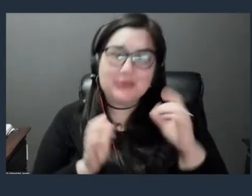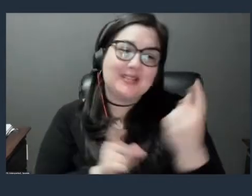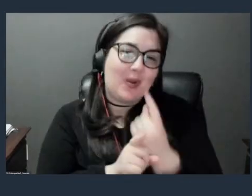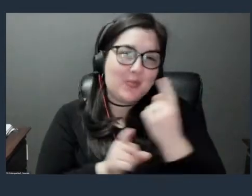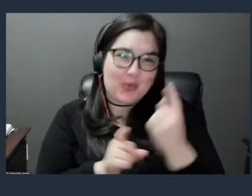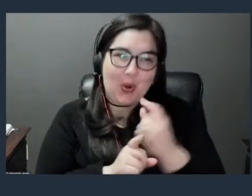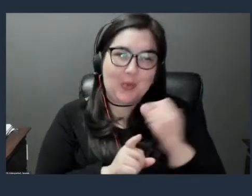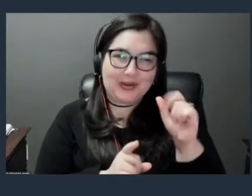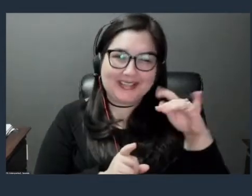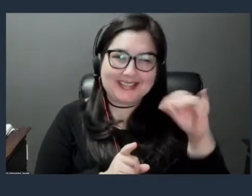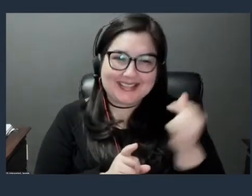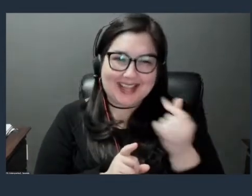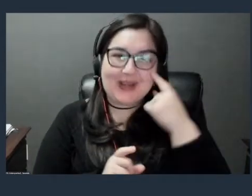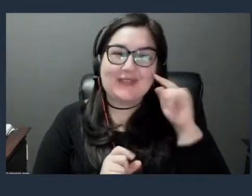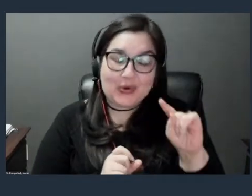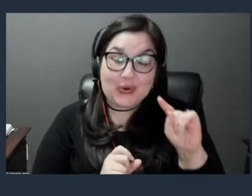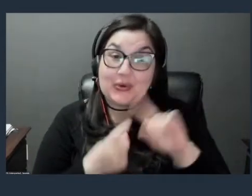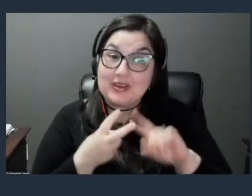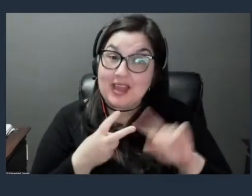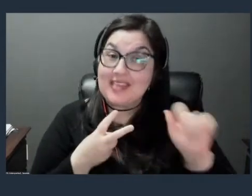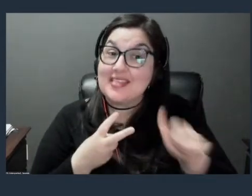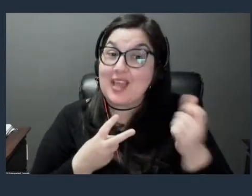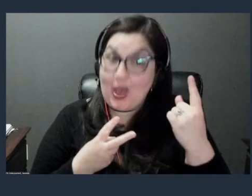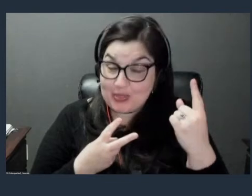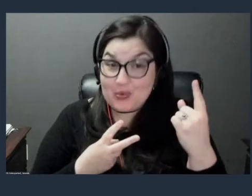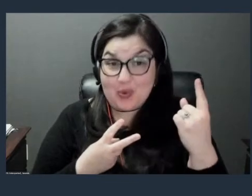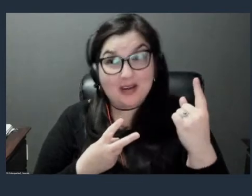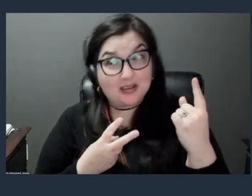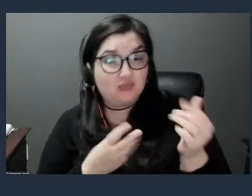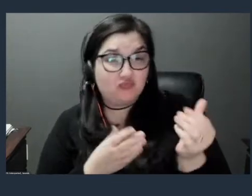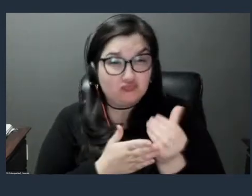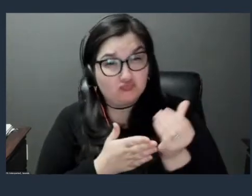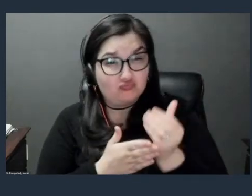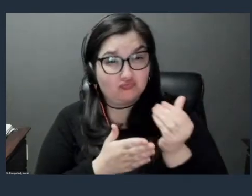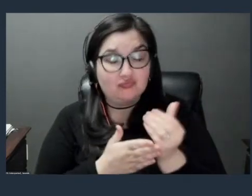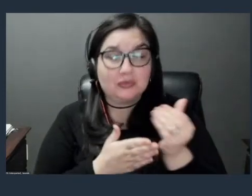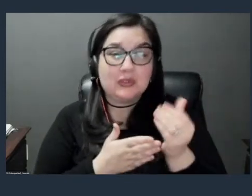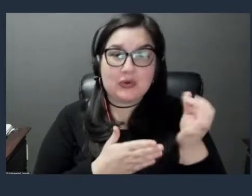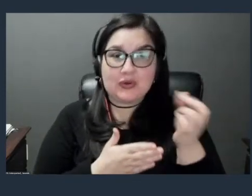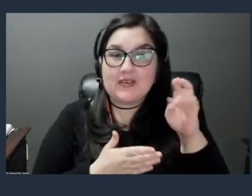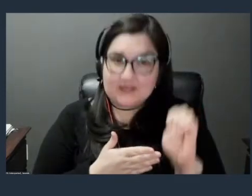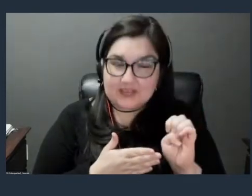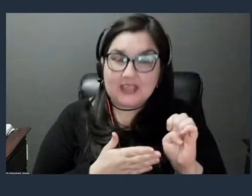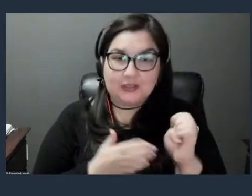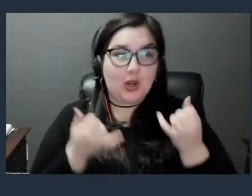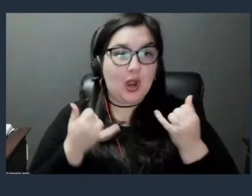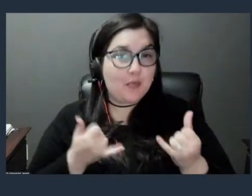The other one, and this is a fairly new feature, again, modern use cases of S3